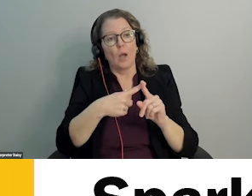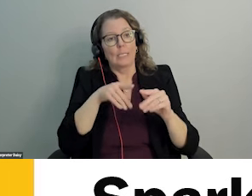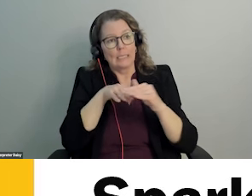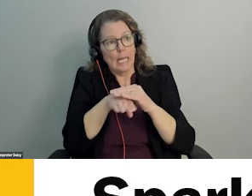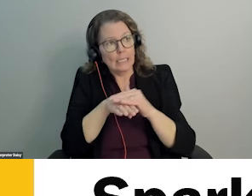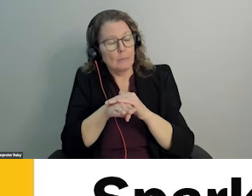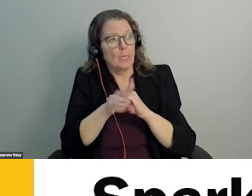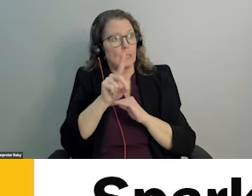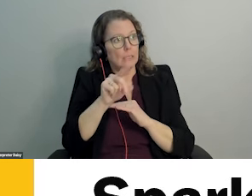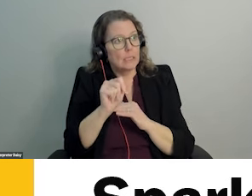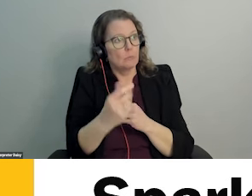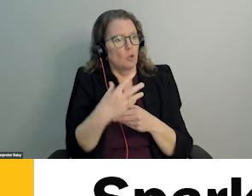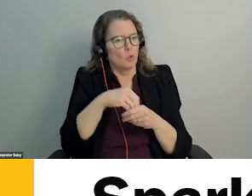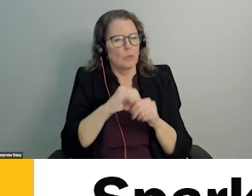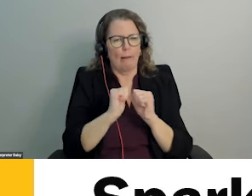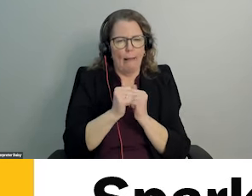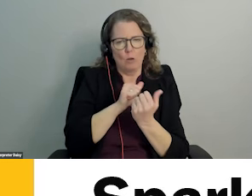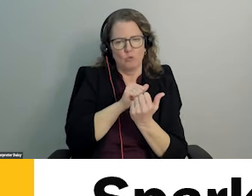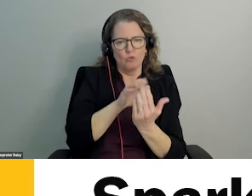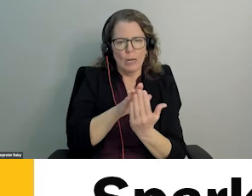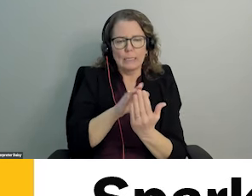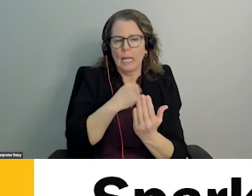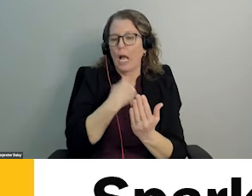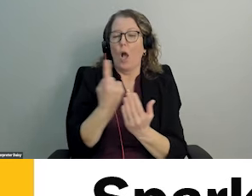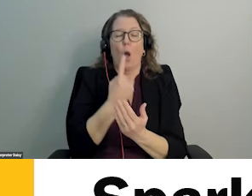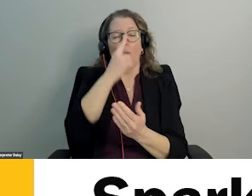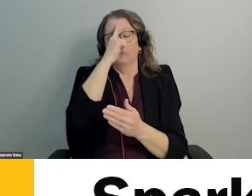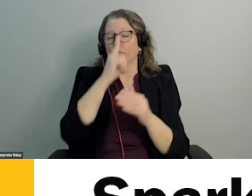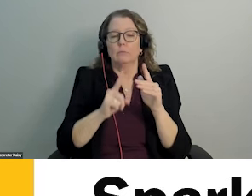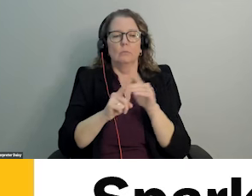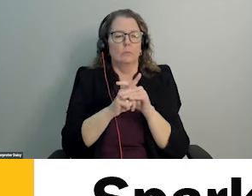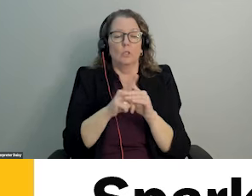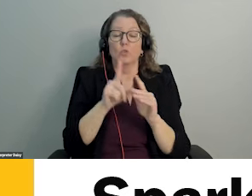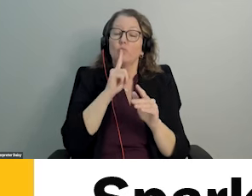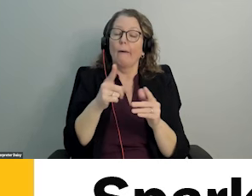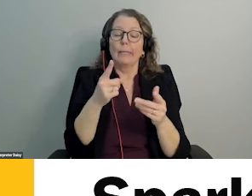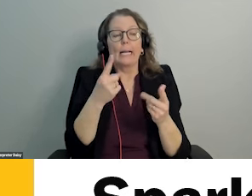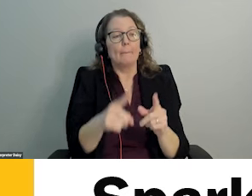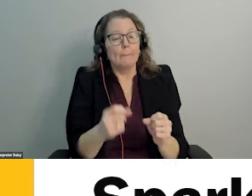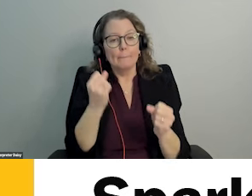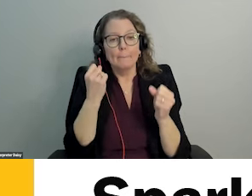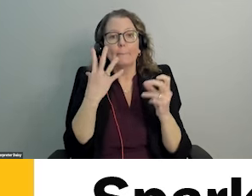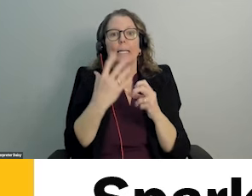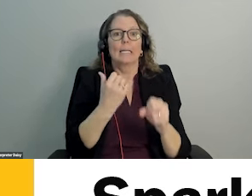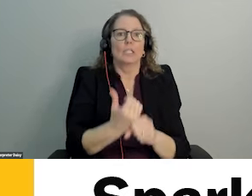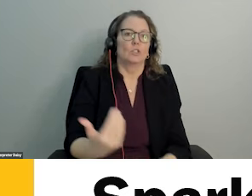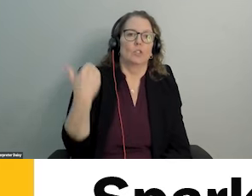and the need to address it, I was really struck by this, is years ago, an Instagram artist